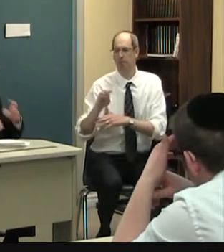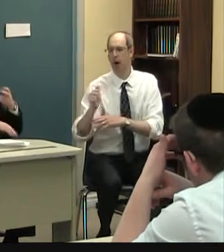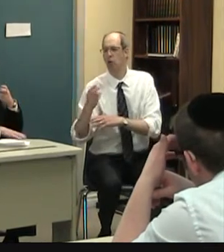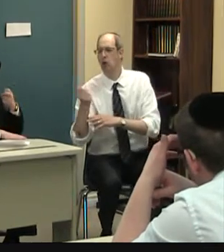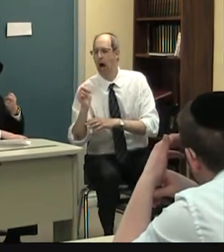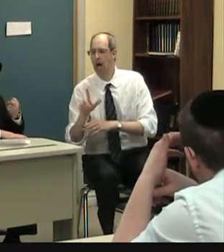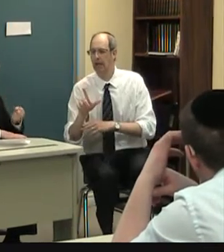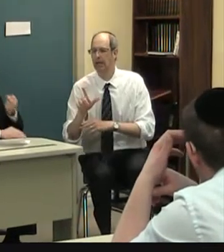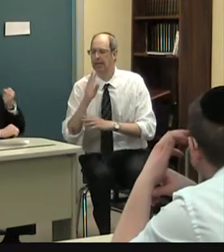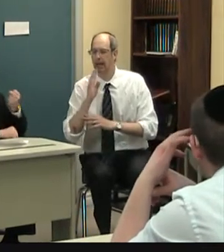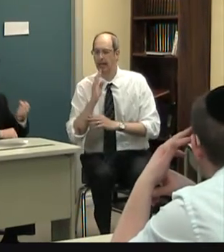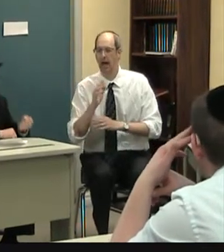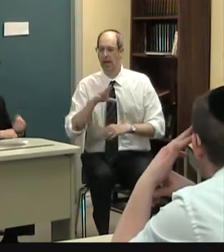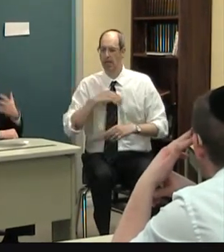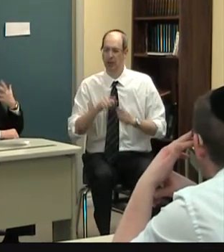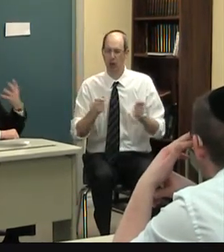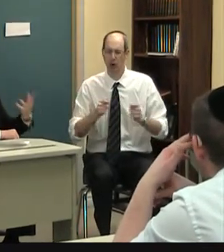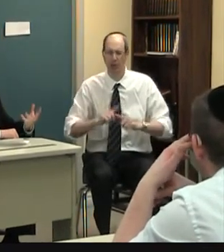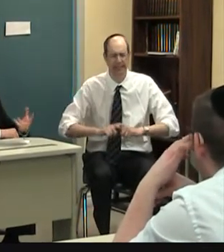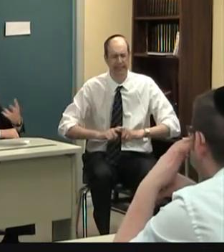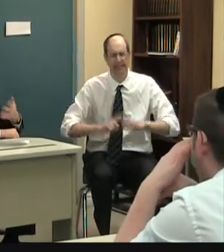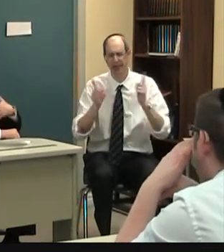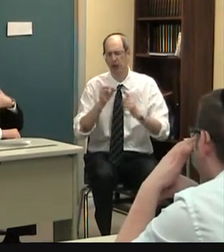Cabala cetera was so different so unique denisa was